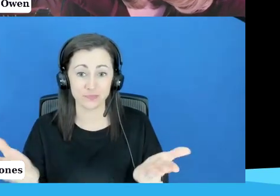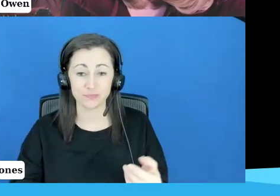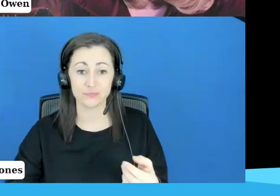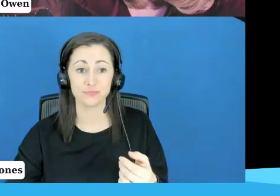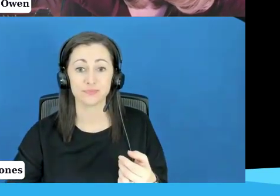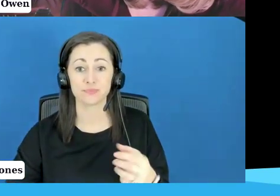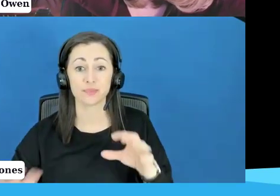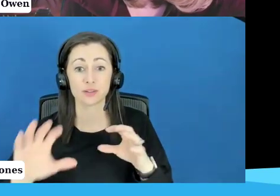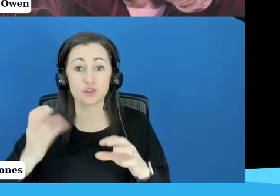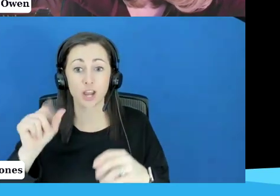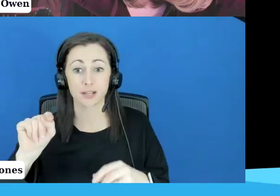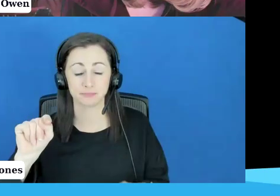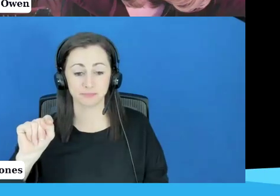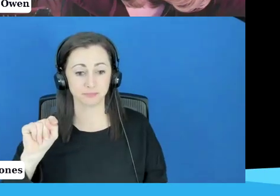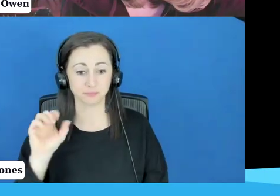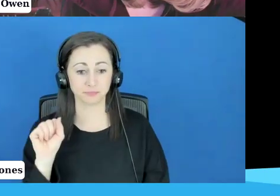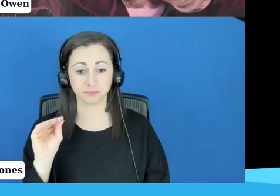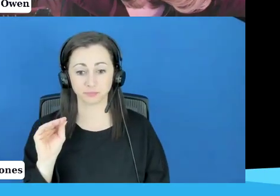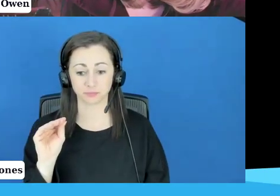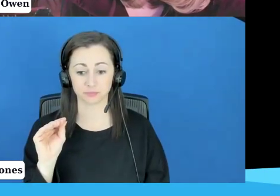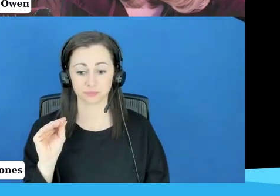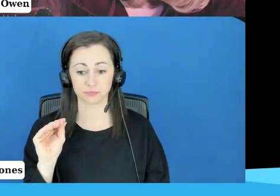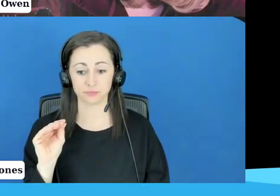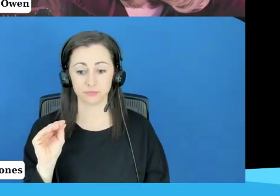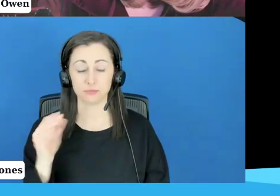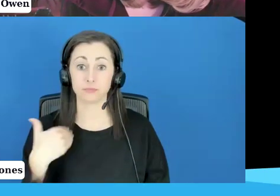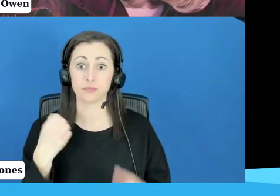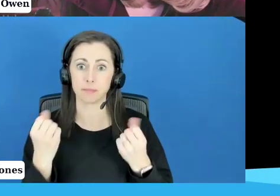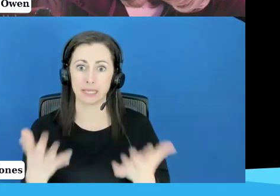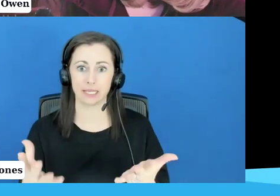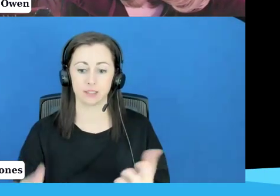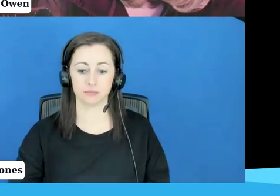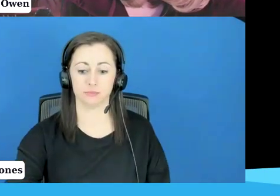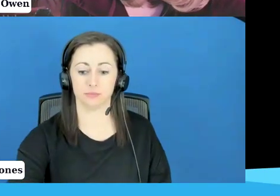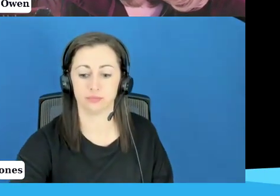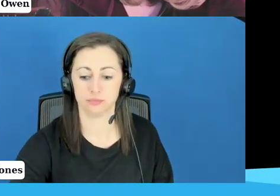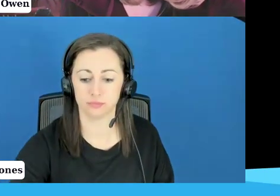from our chat. There are a lot. I'm just going to do my best.